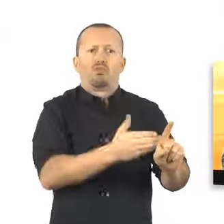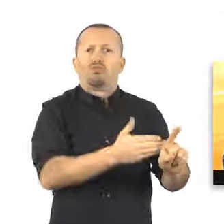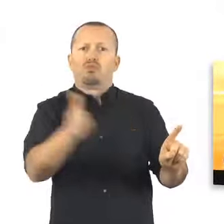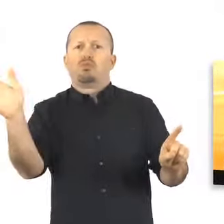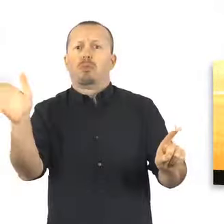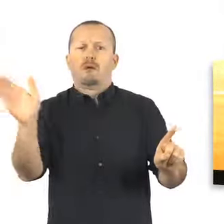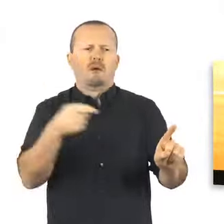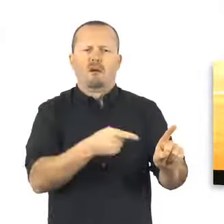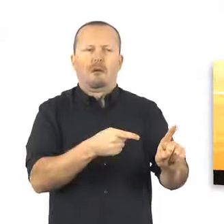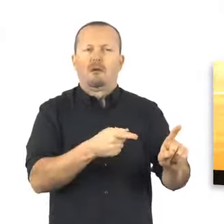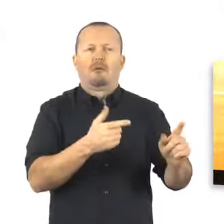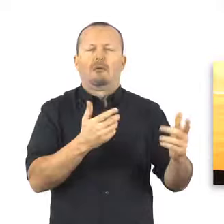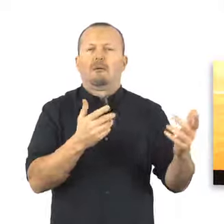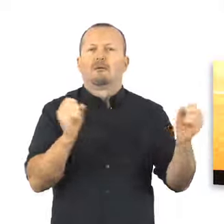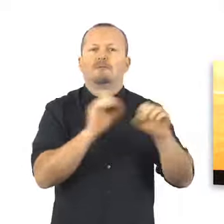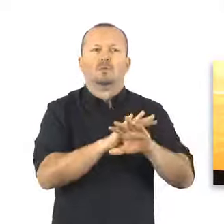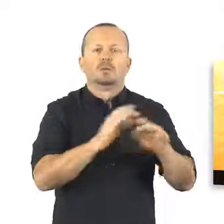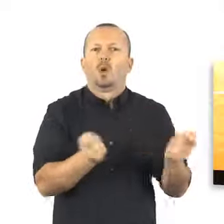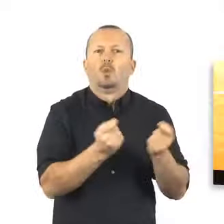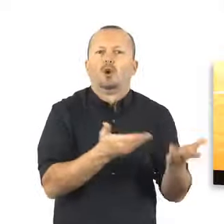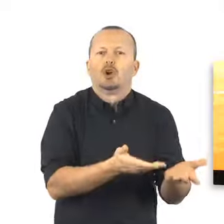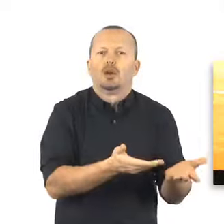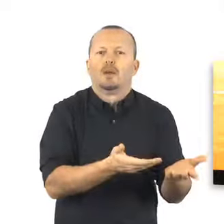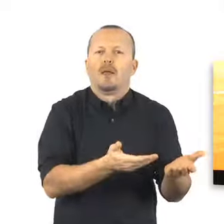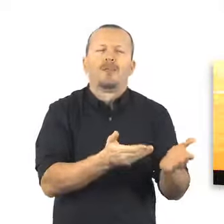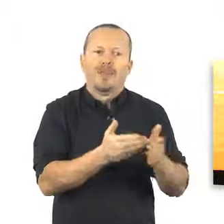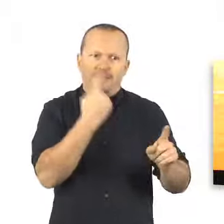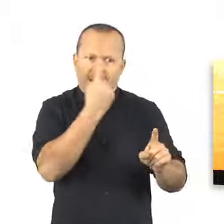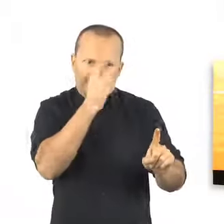what happened on the way to school today’ that’s not what they’re thinking about,